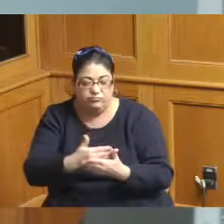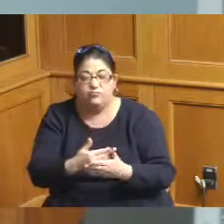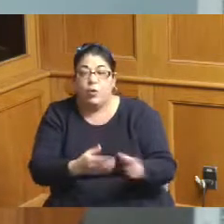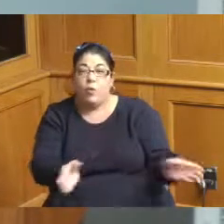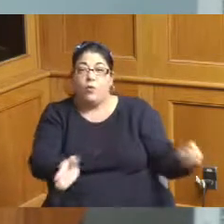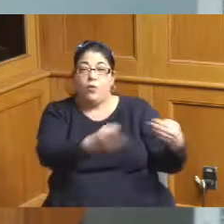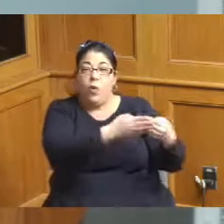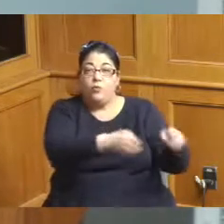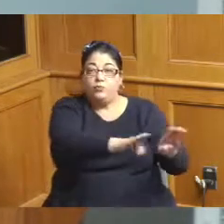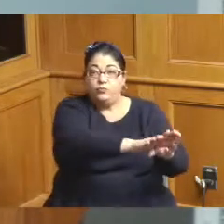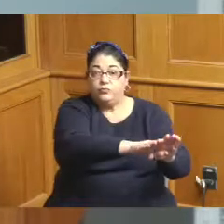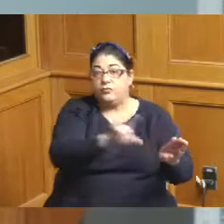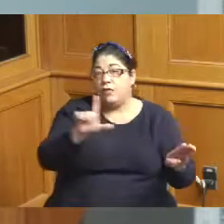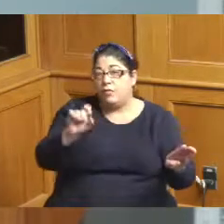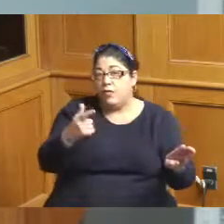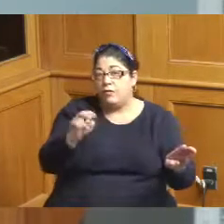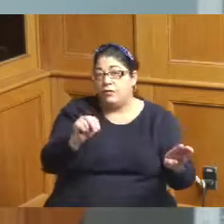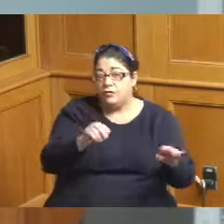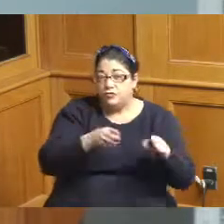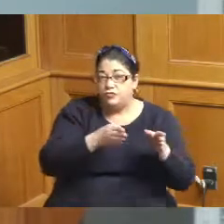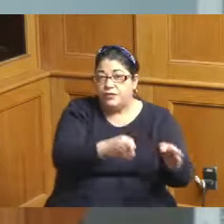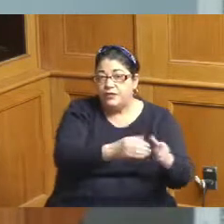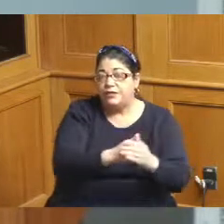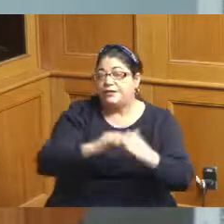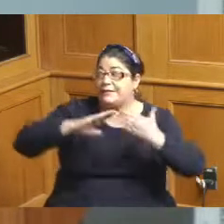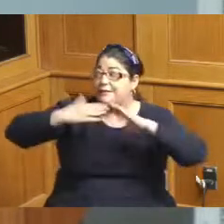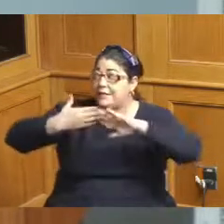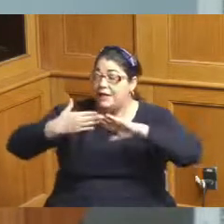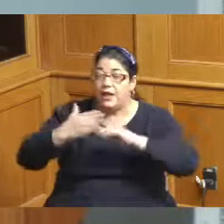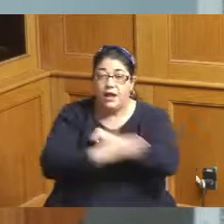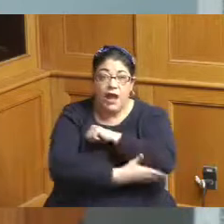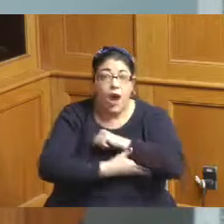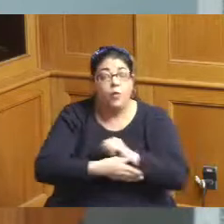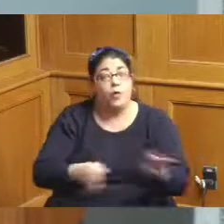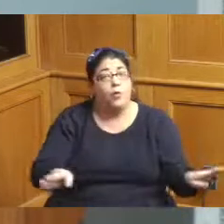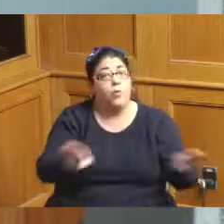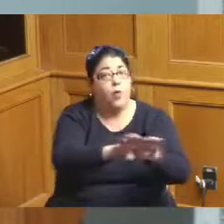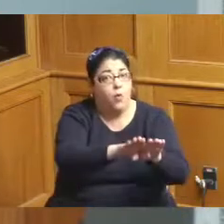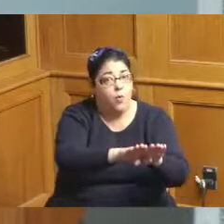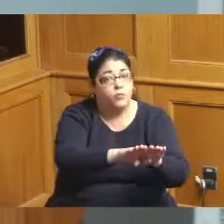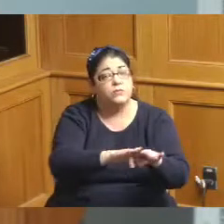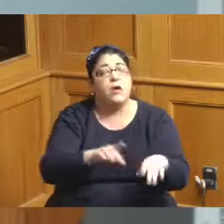the city provided the permit the city and county are currently closing on that property as we speak